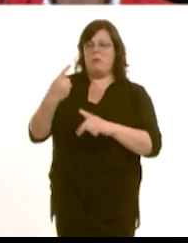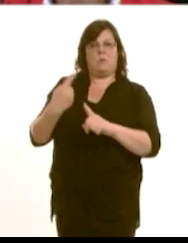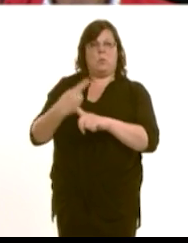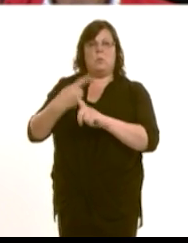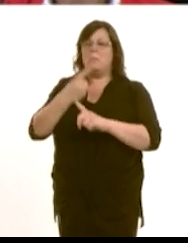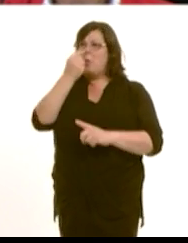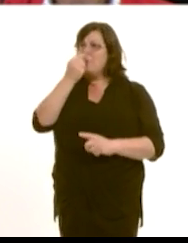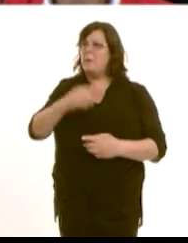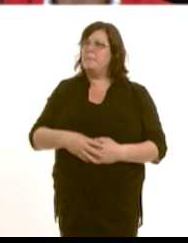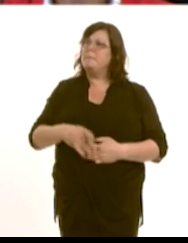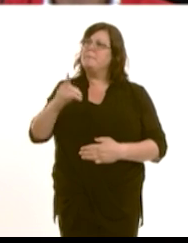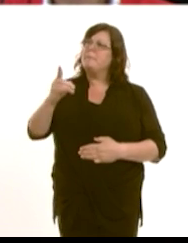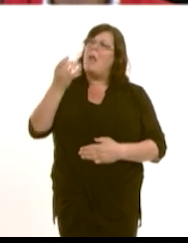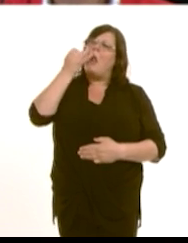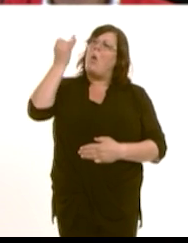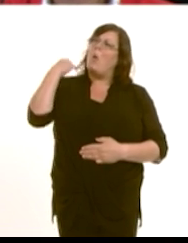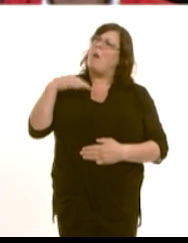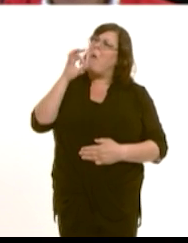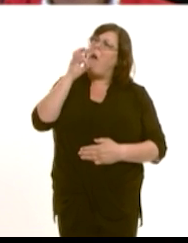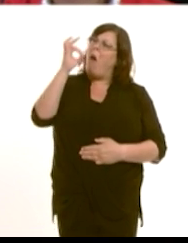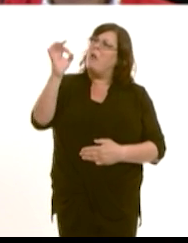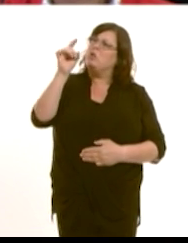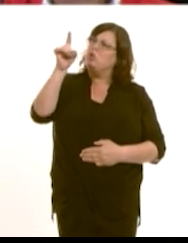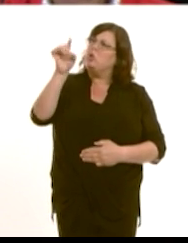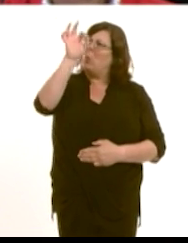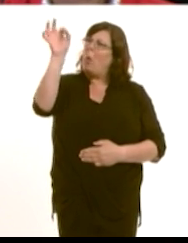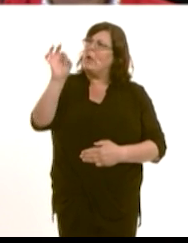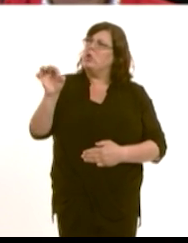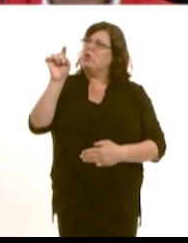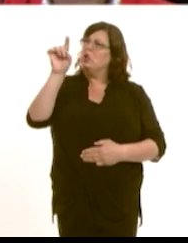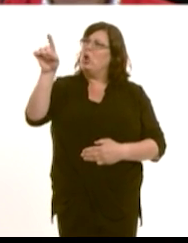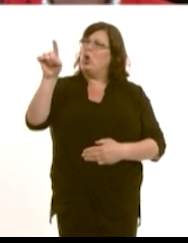First Minister, when I asked you last week, you failed to commit to publishing a formal